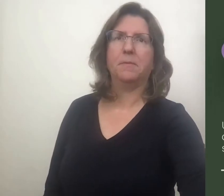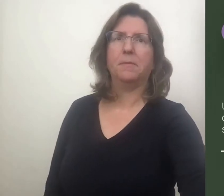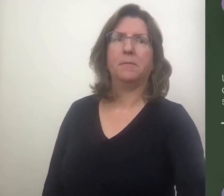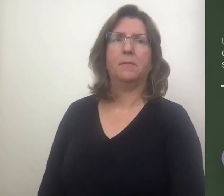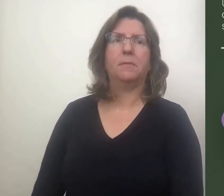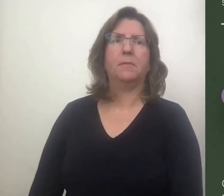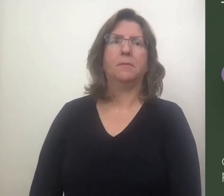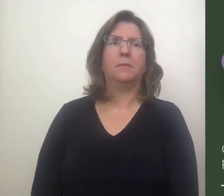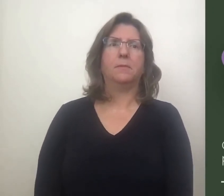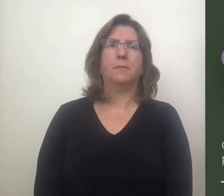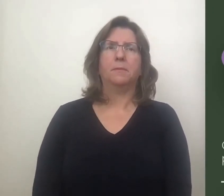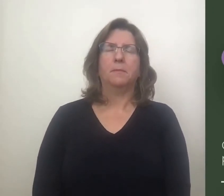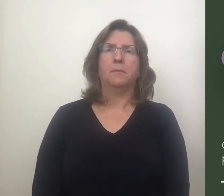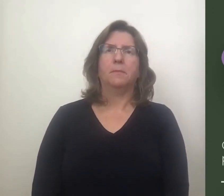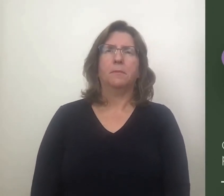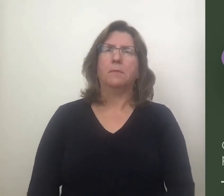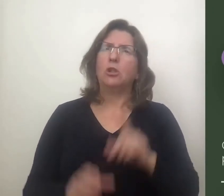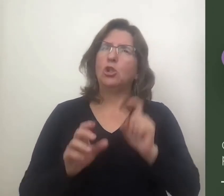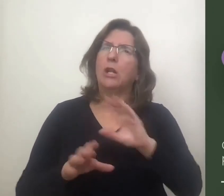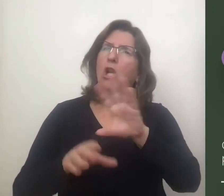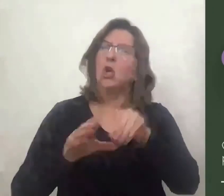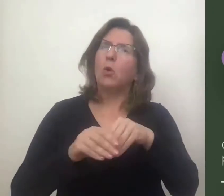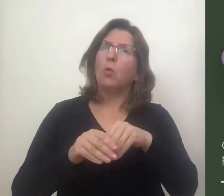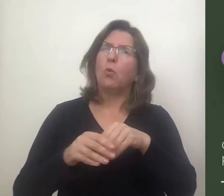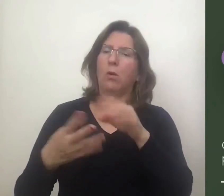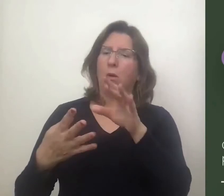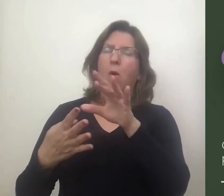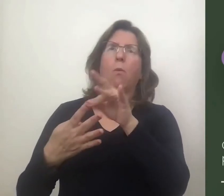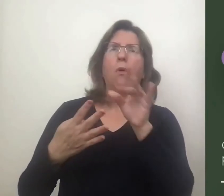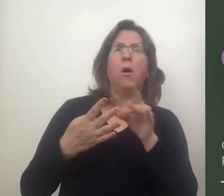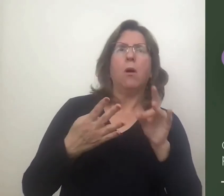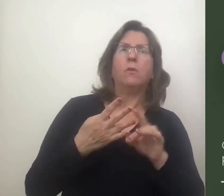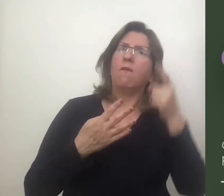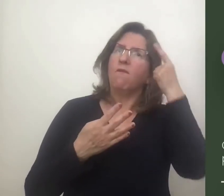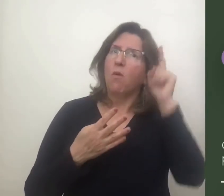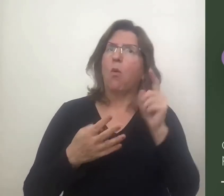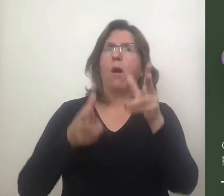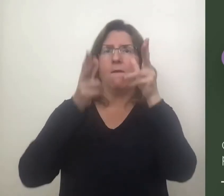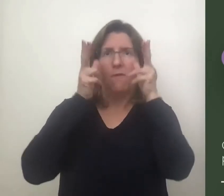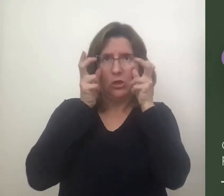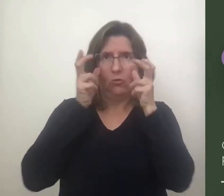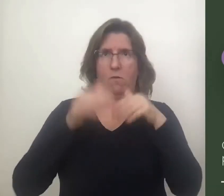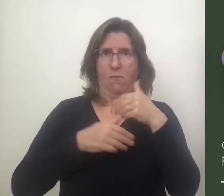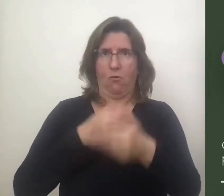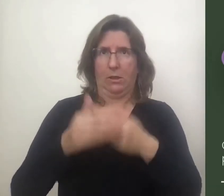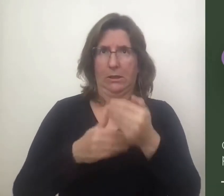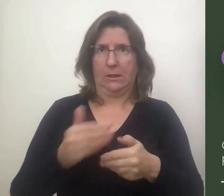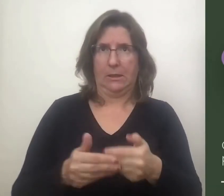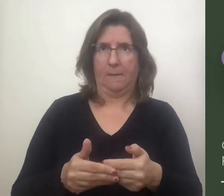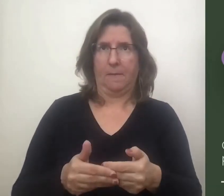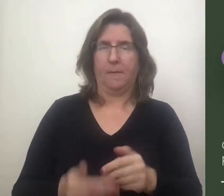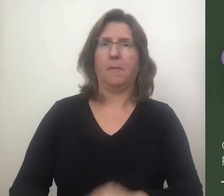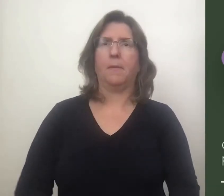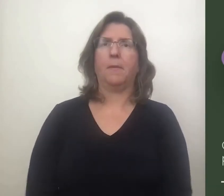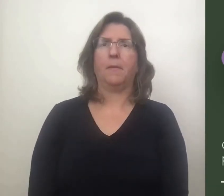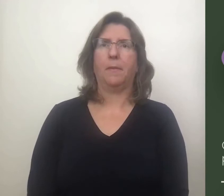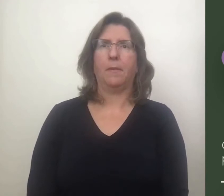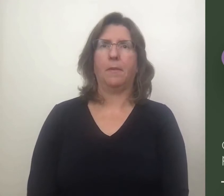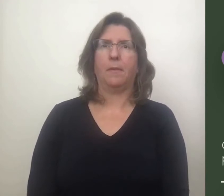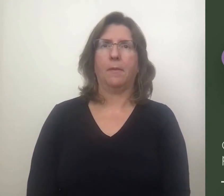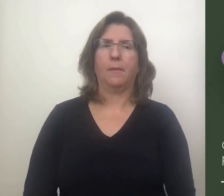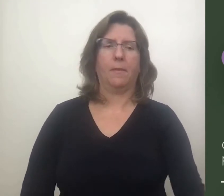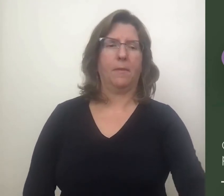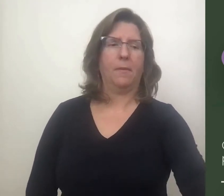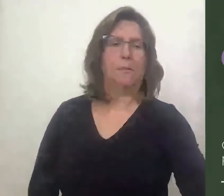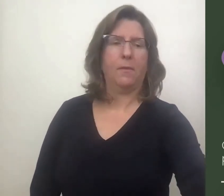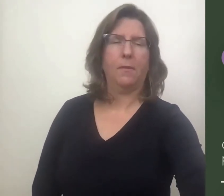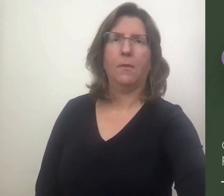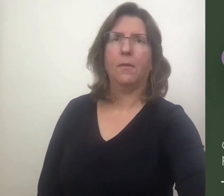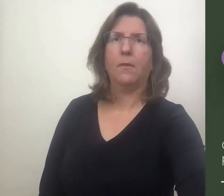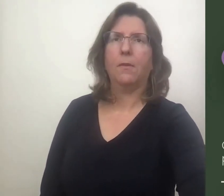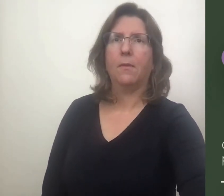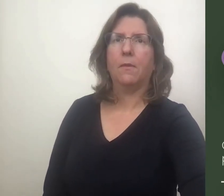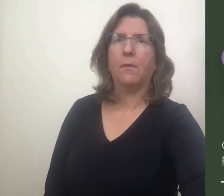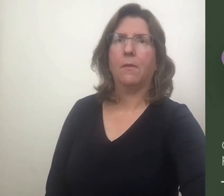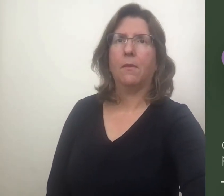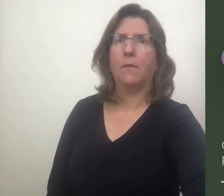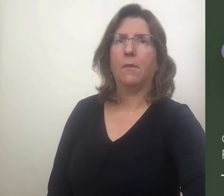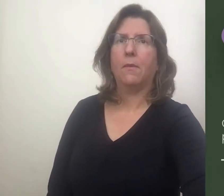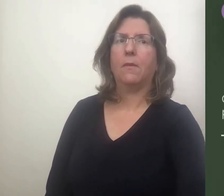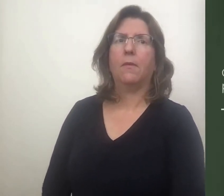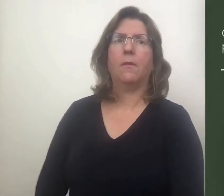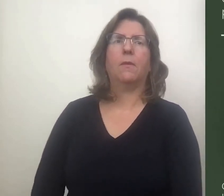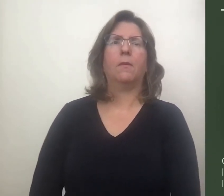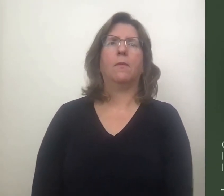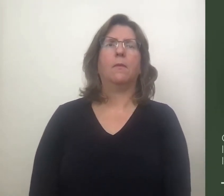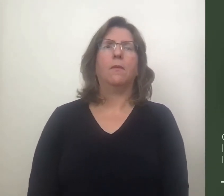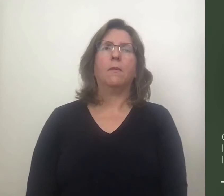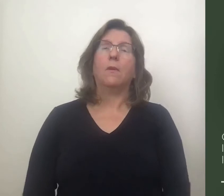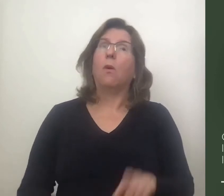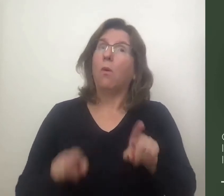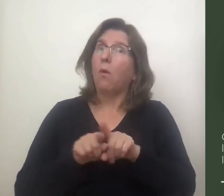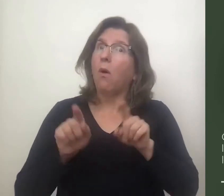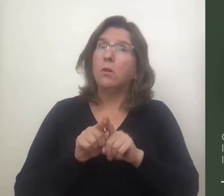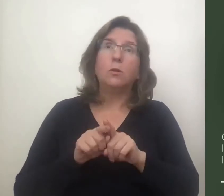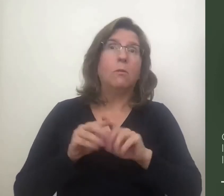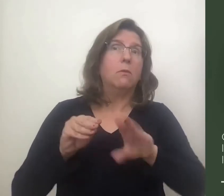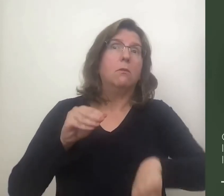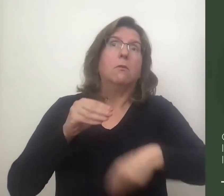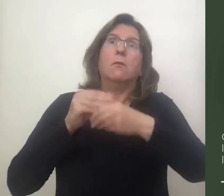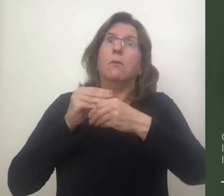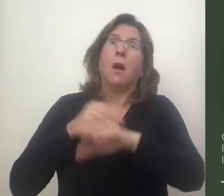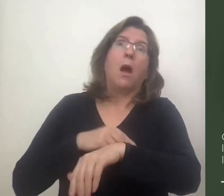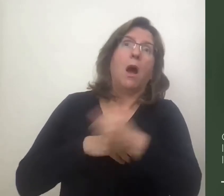It recommends the instruction have options targeting visual processing.